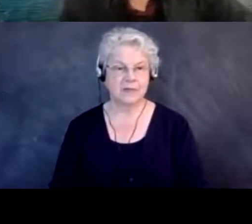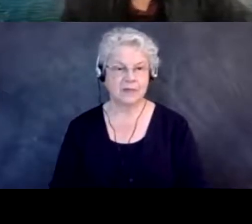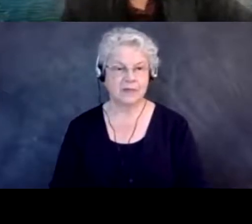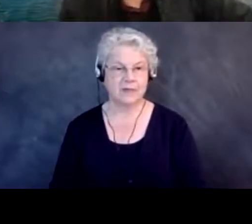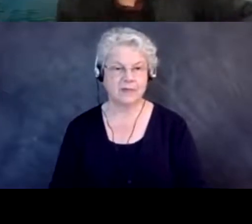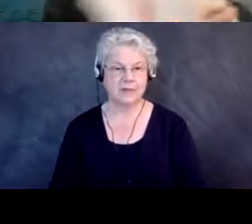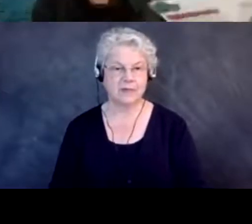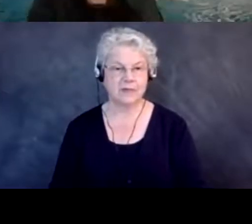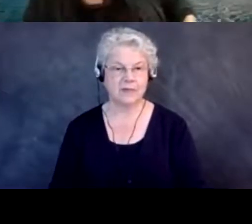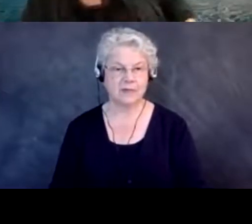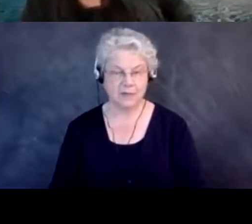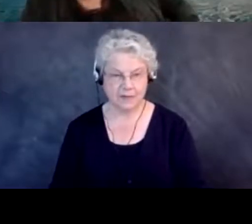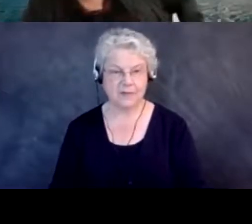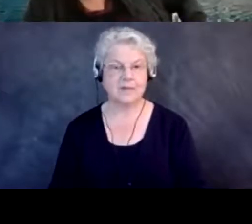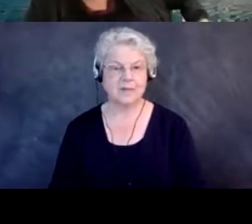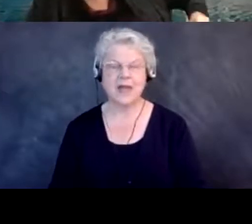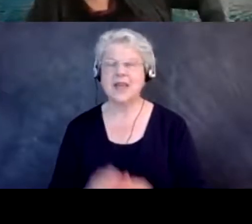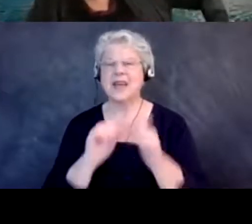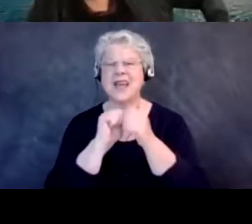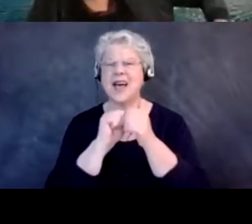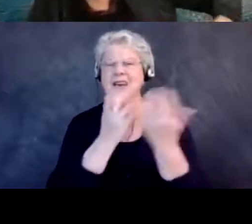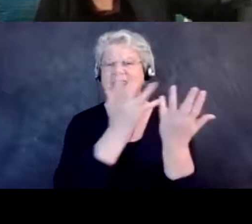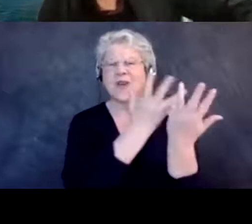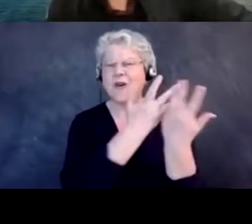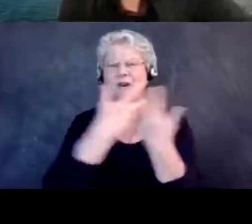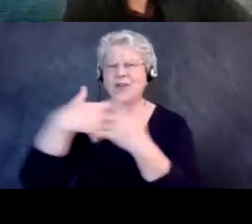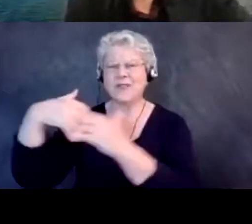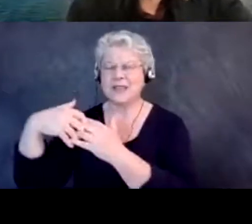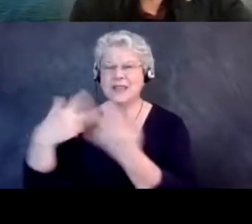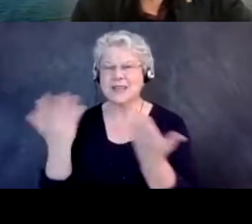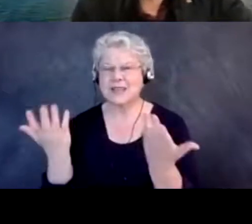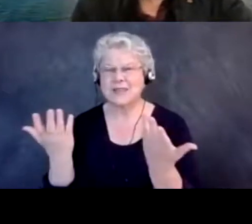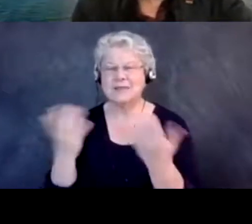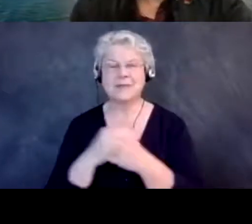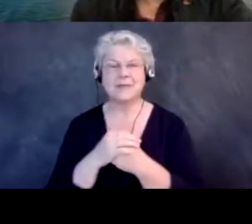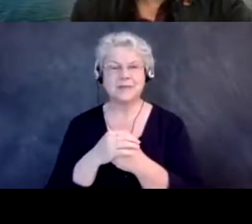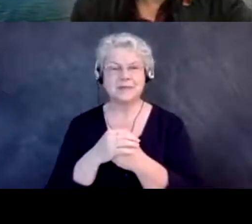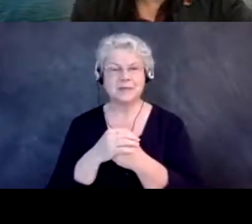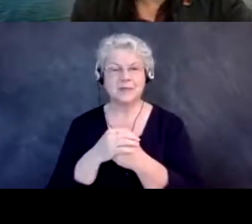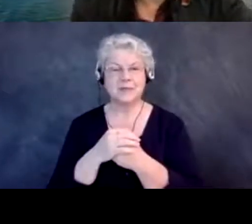So, how does this all fit together? And as someone had mentioned earlier,